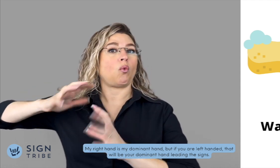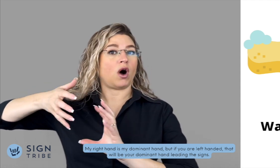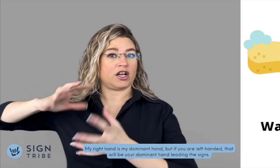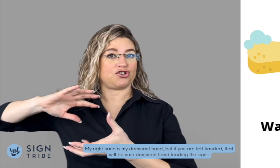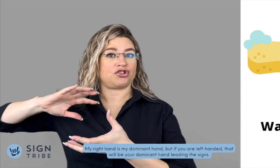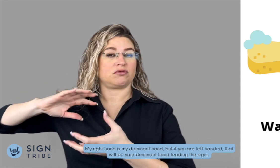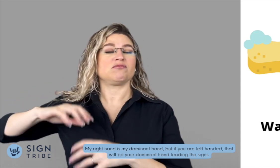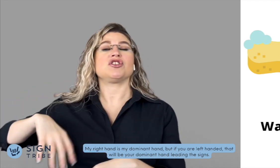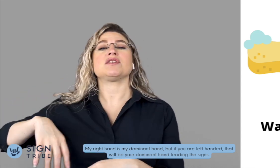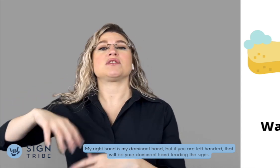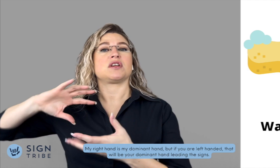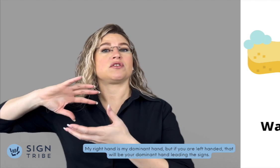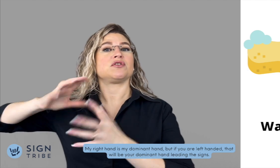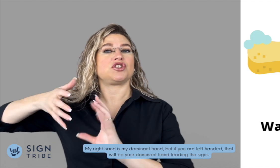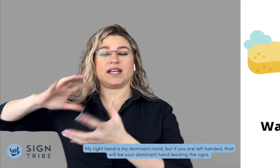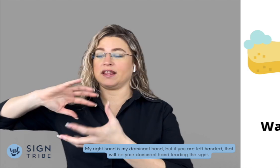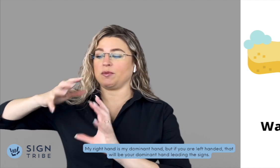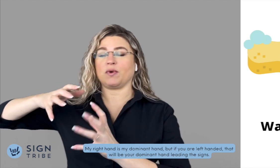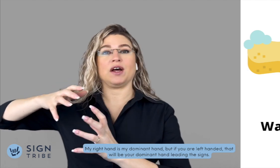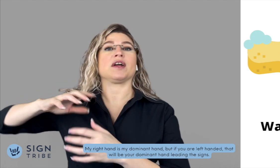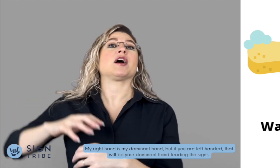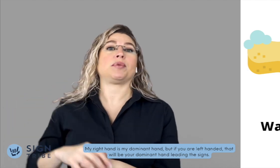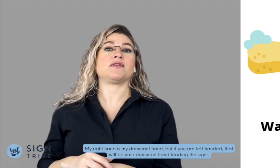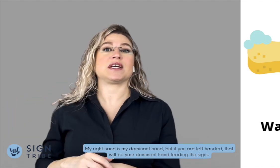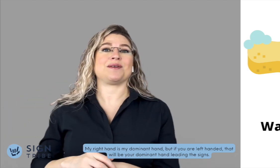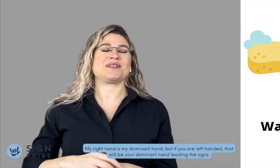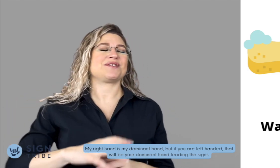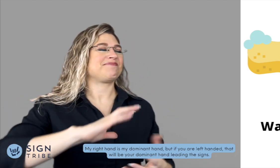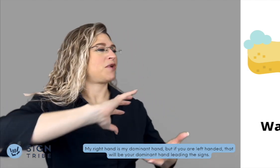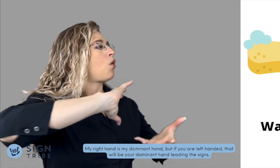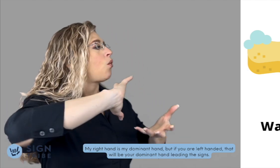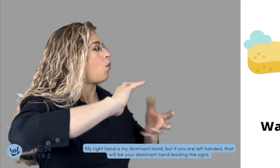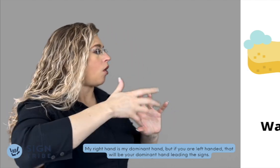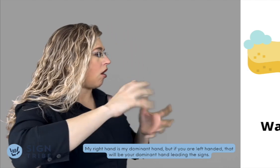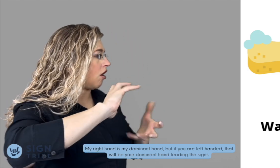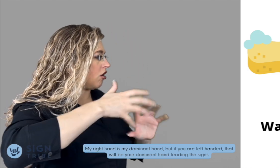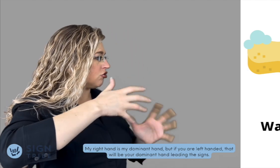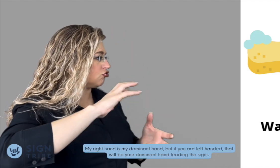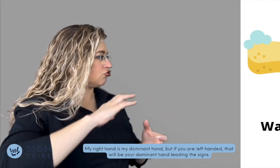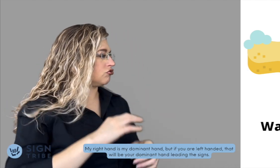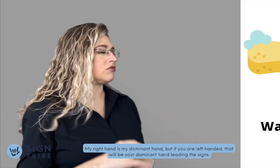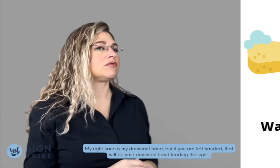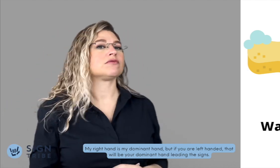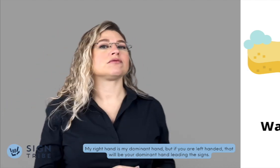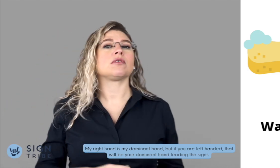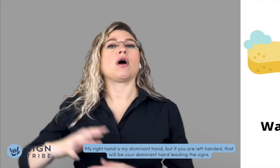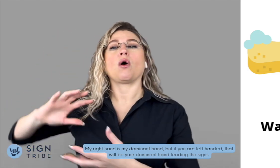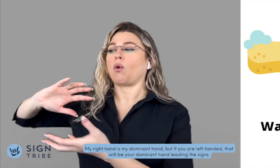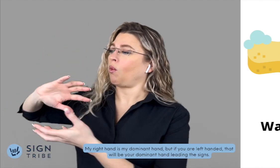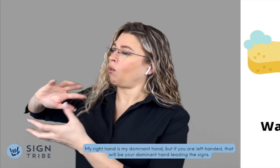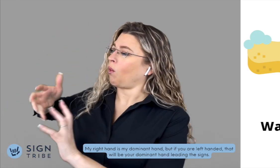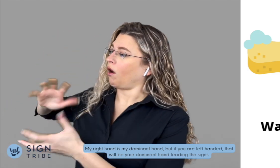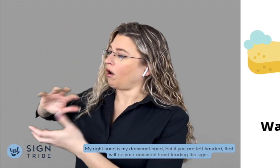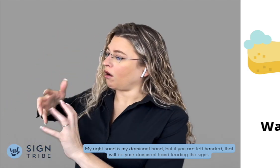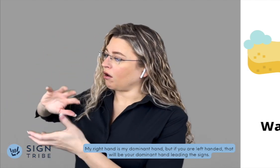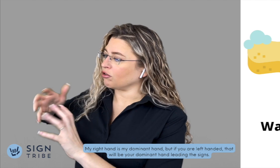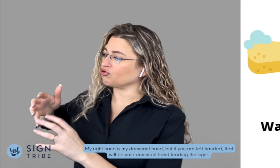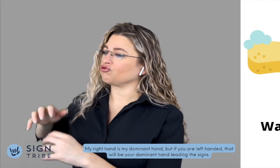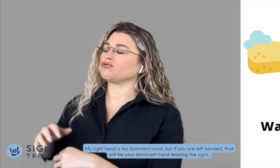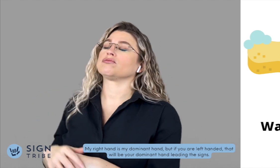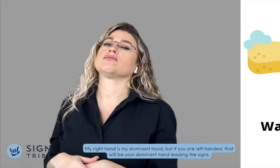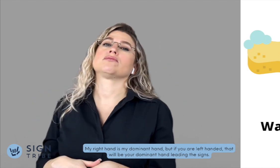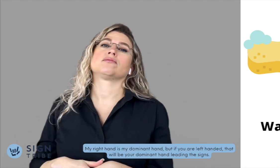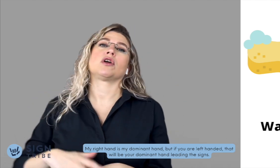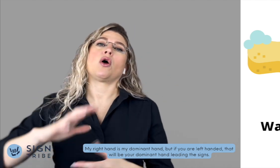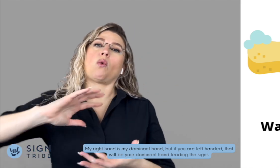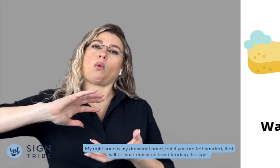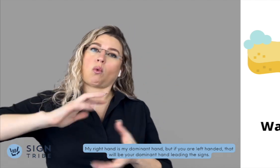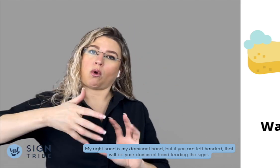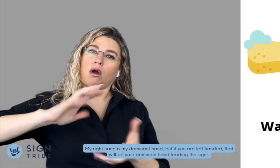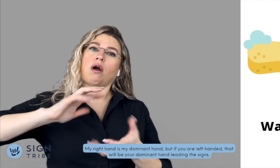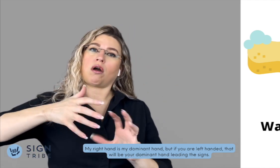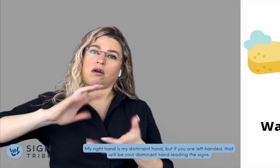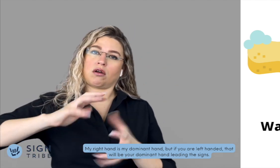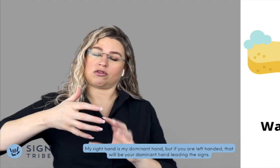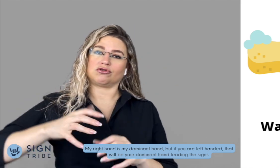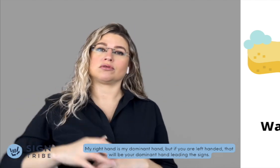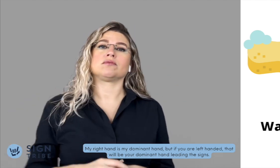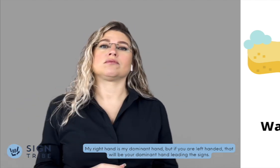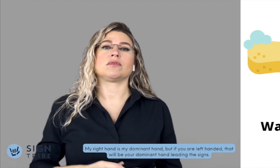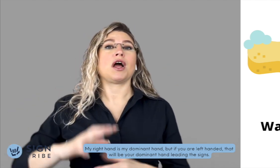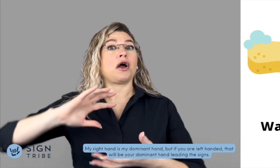Wash. Just shake them around a couple of times.